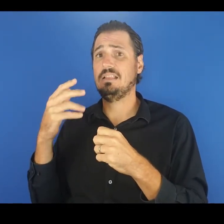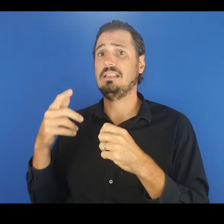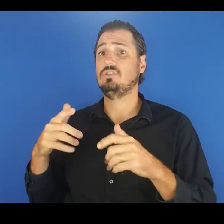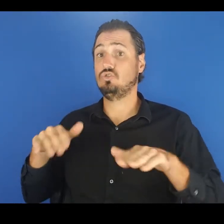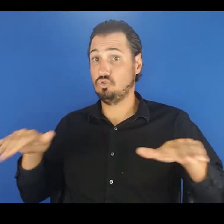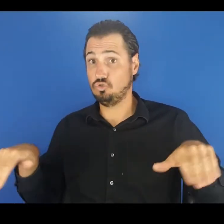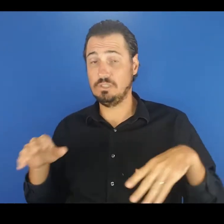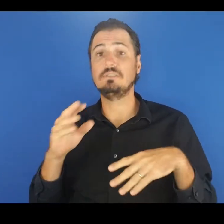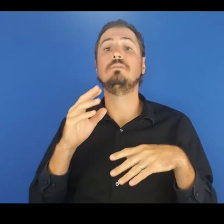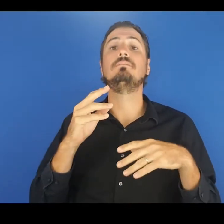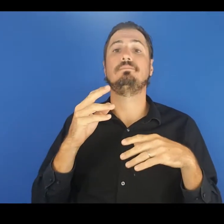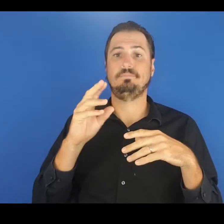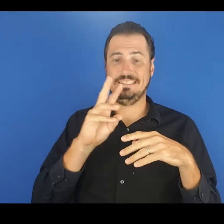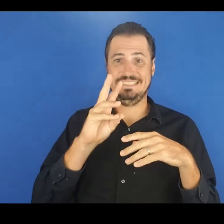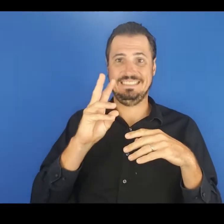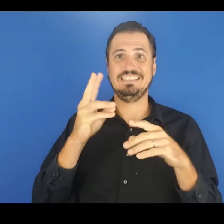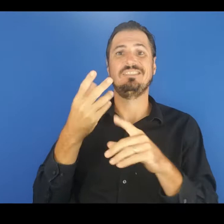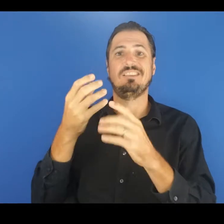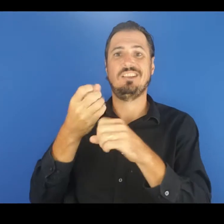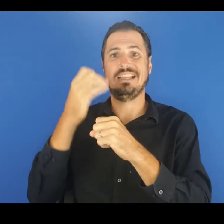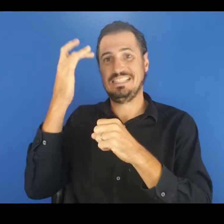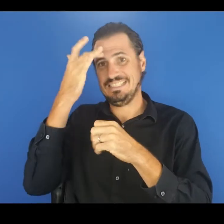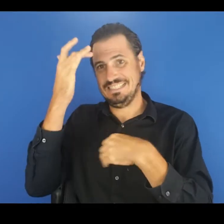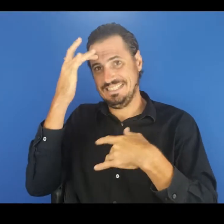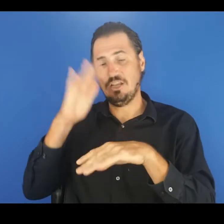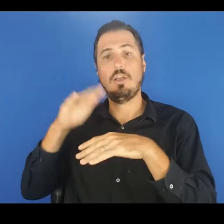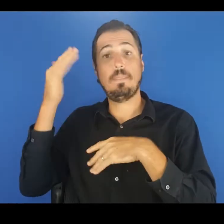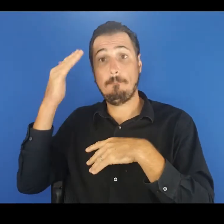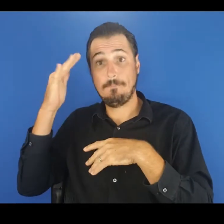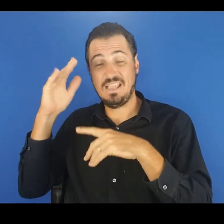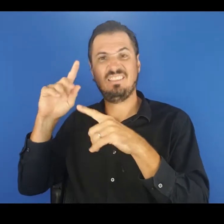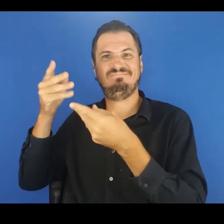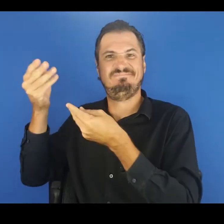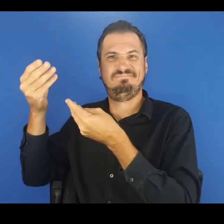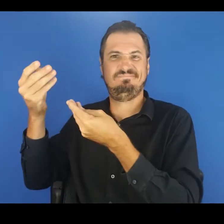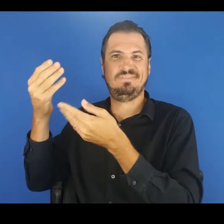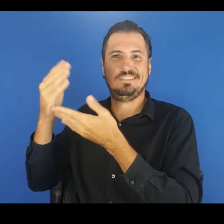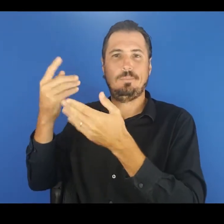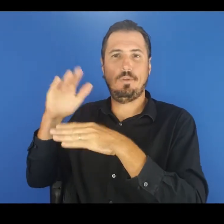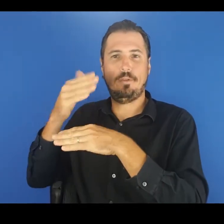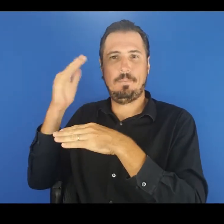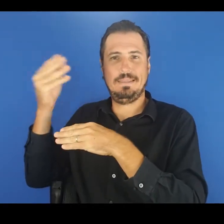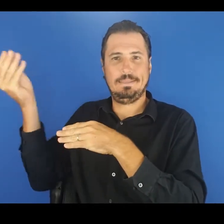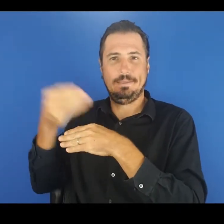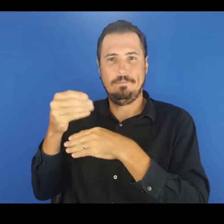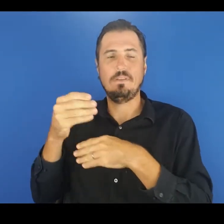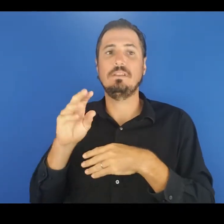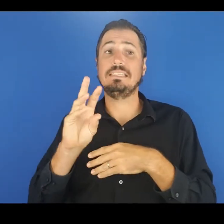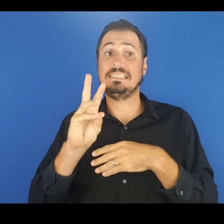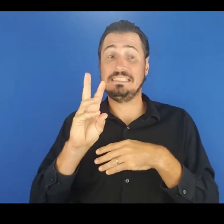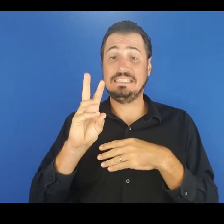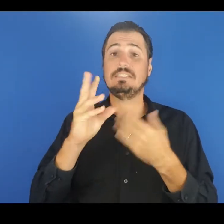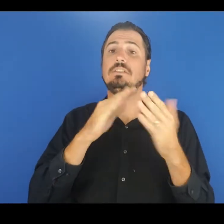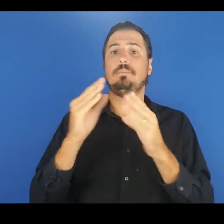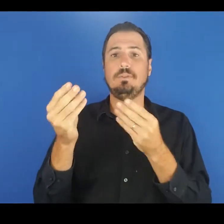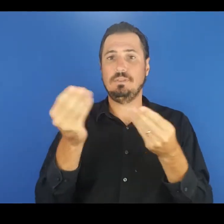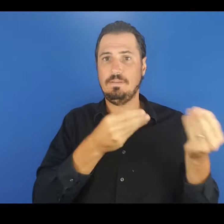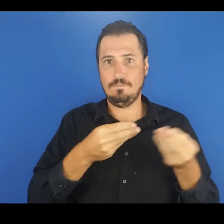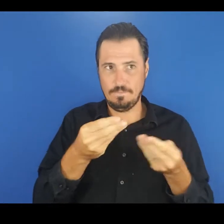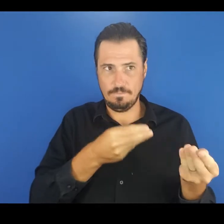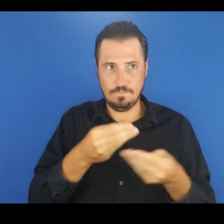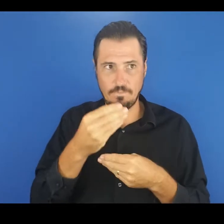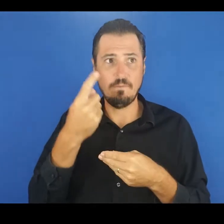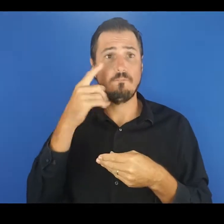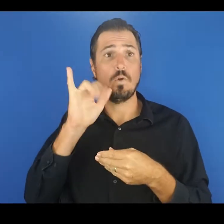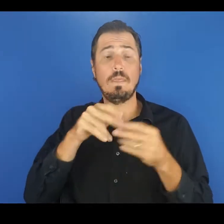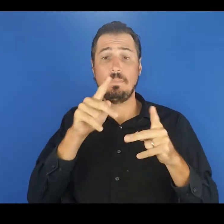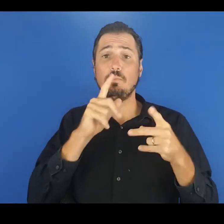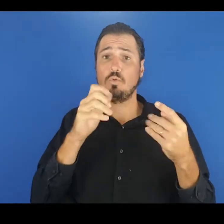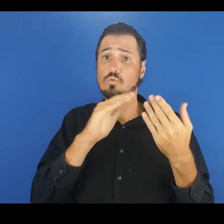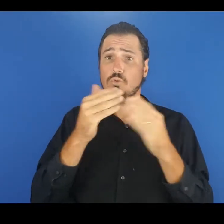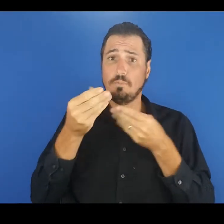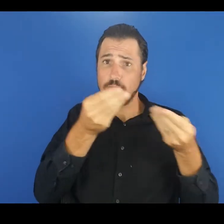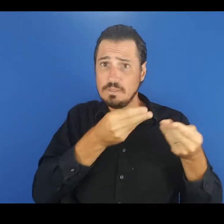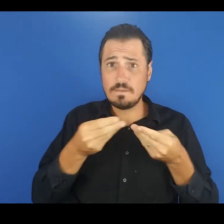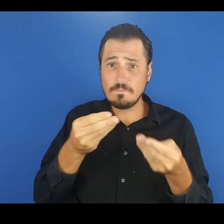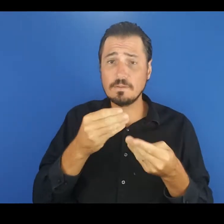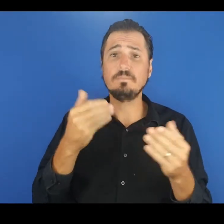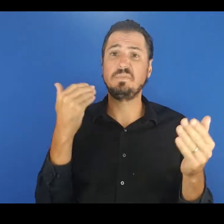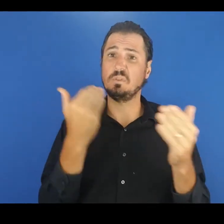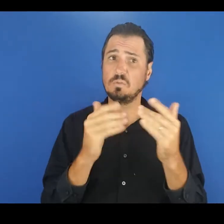Six got infected on the mainland or had close contact with someone who was infected on the mainland, and six are considered community acquired. Four of the community acquired cases are